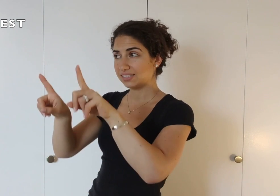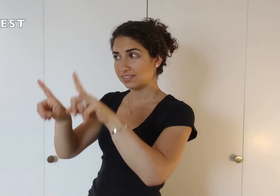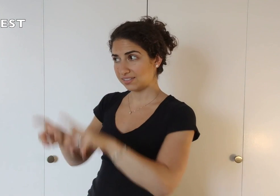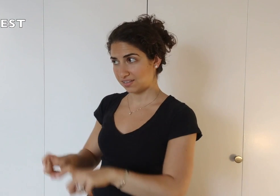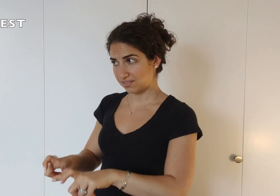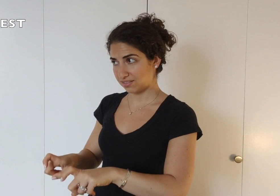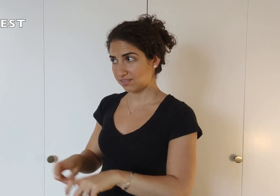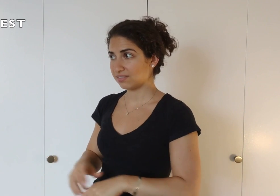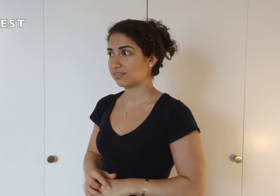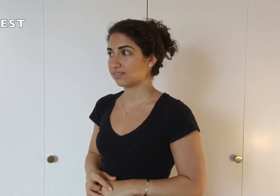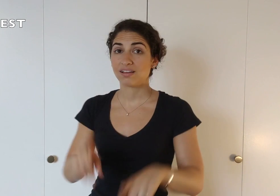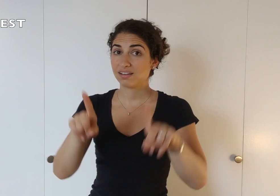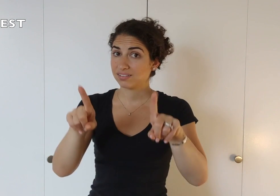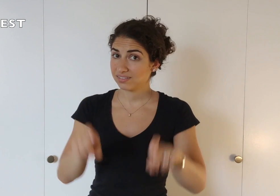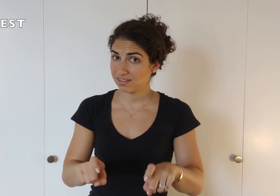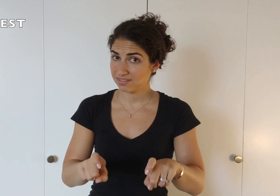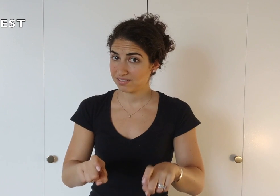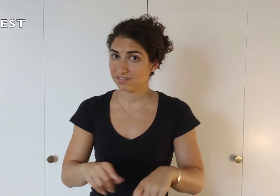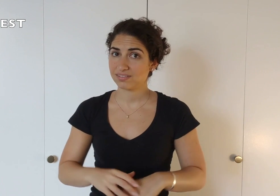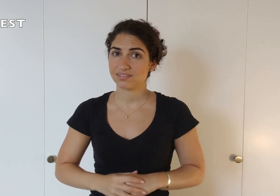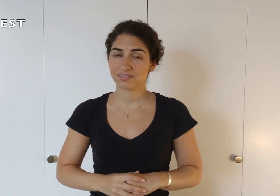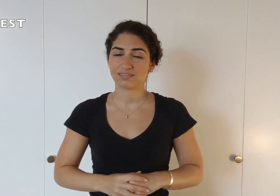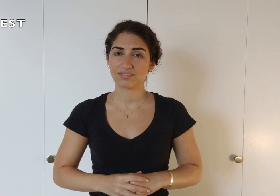TEST, TEST.